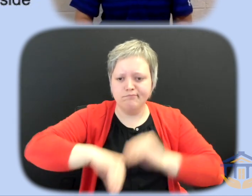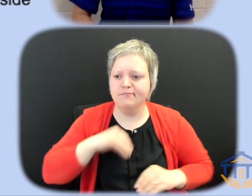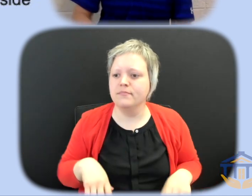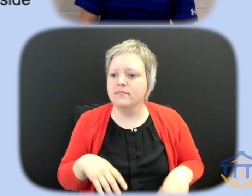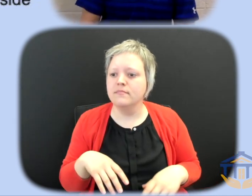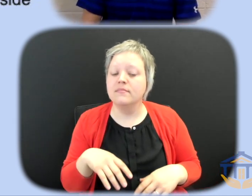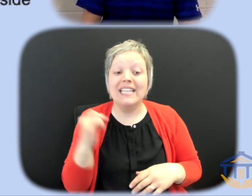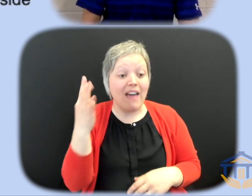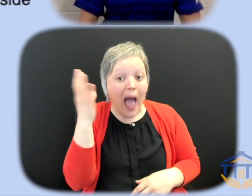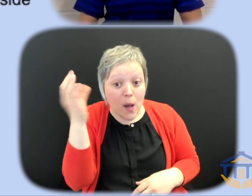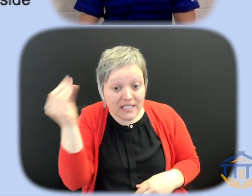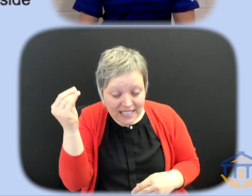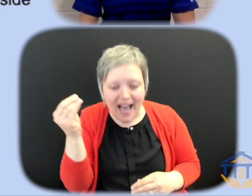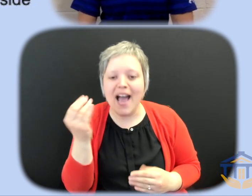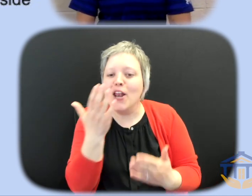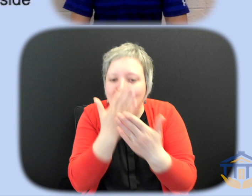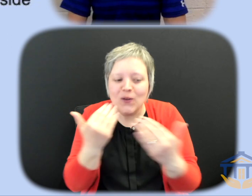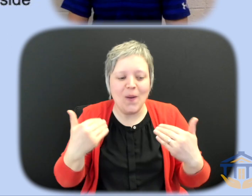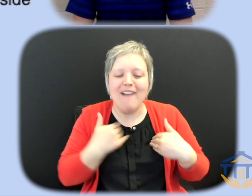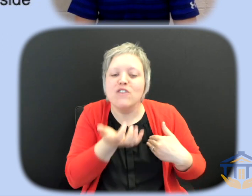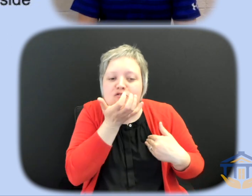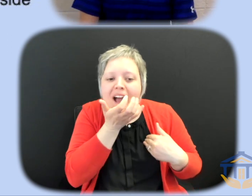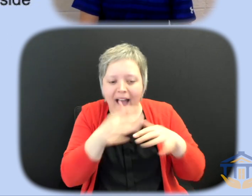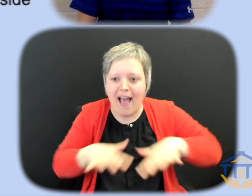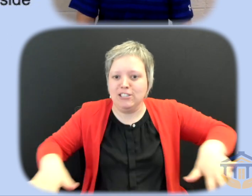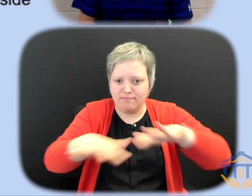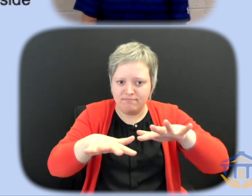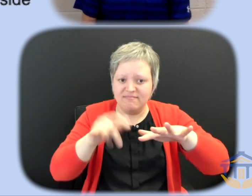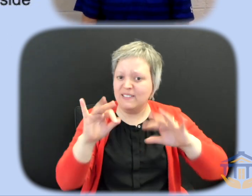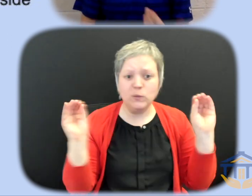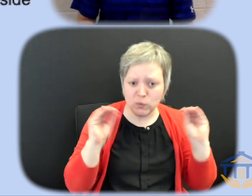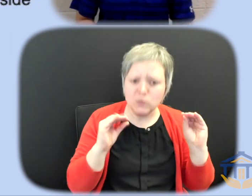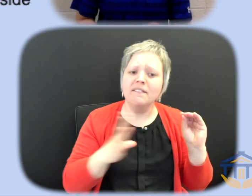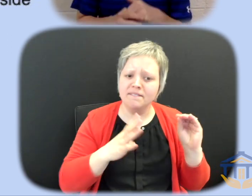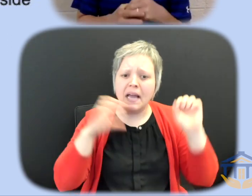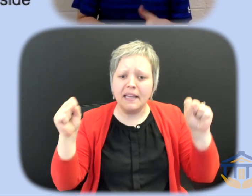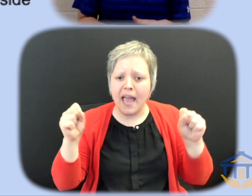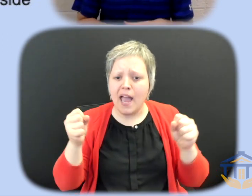with some grass to move around comfortably and safely. If not, a driveway works fine. Sidewalk